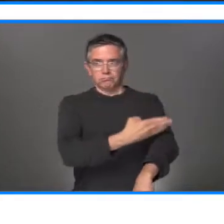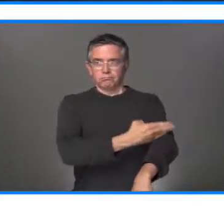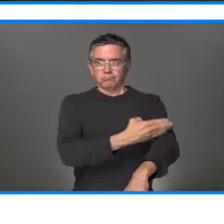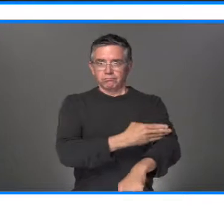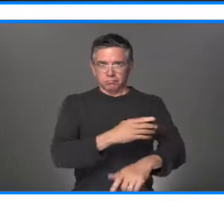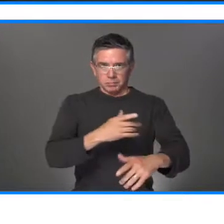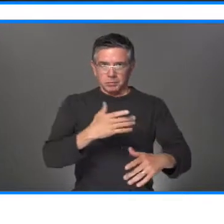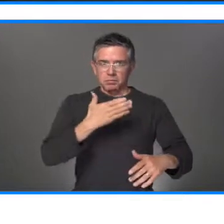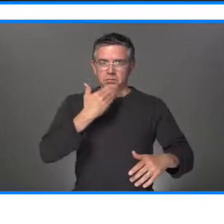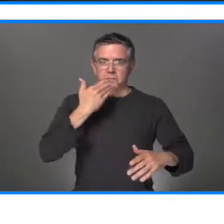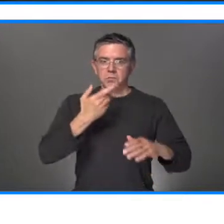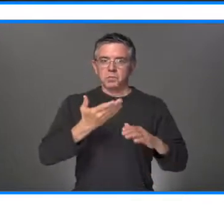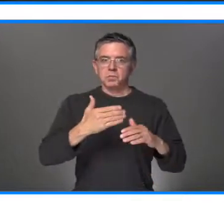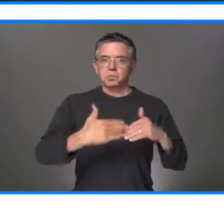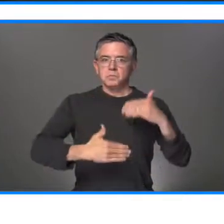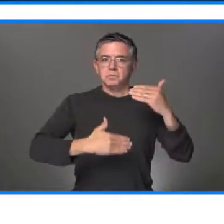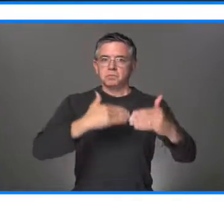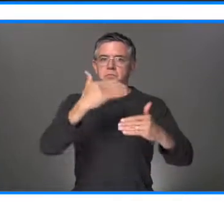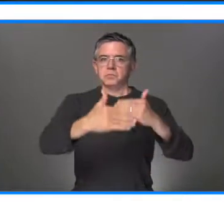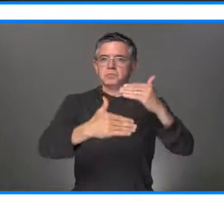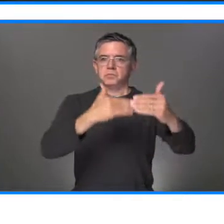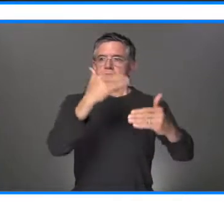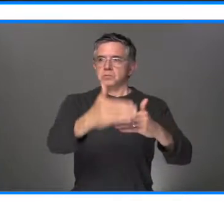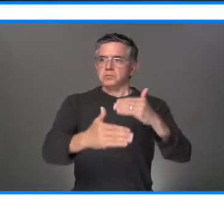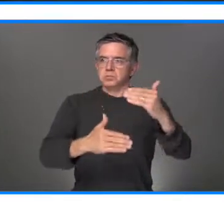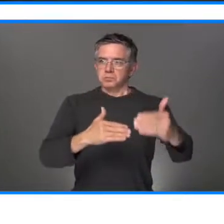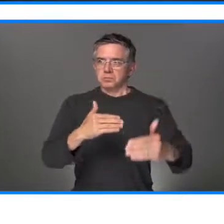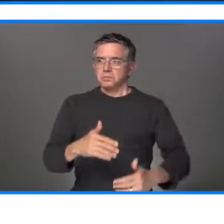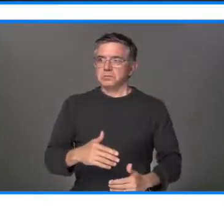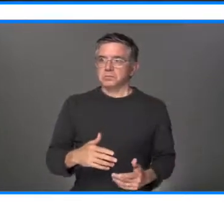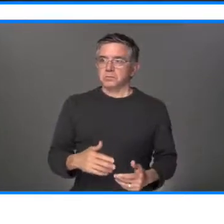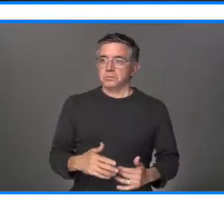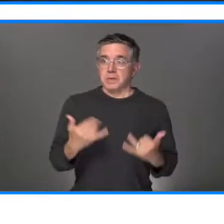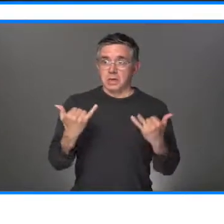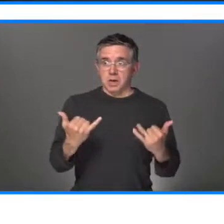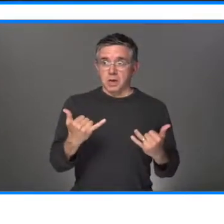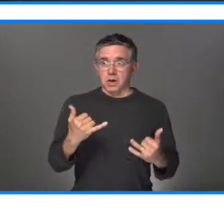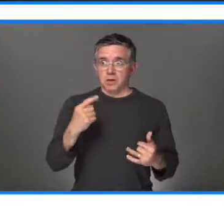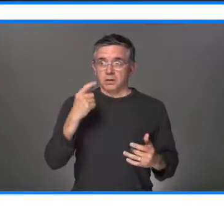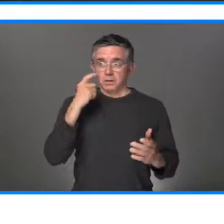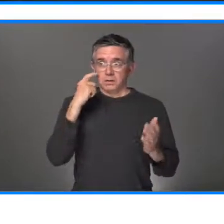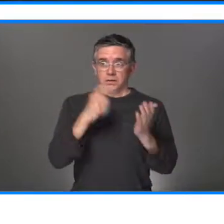you can see that the number of people getting their first dose of a COVID-19 vaccine picked up,